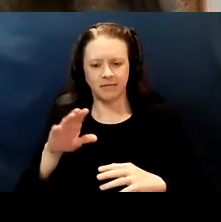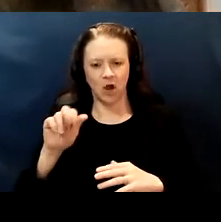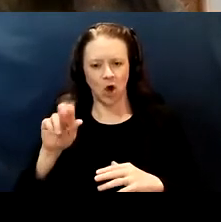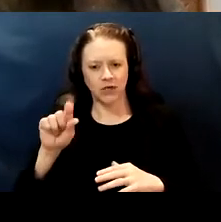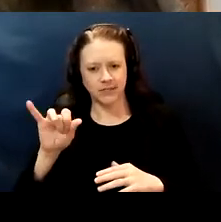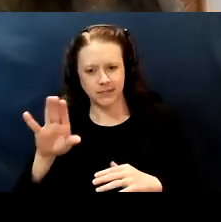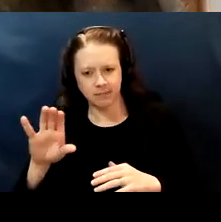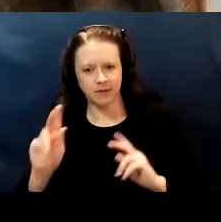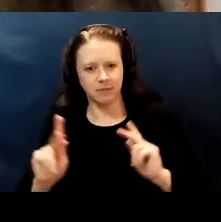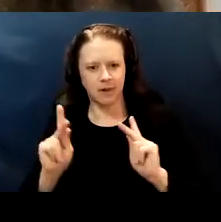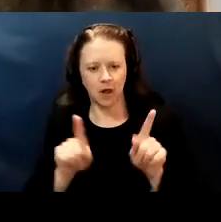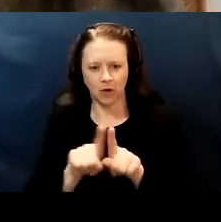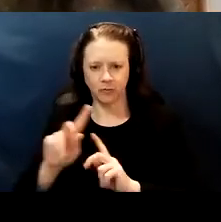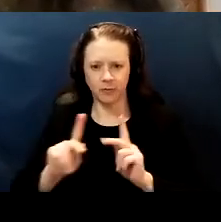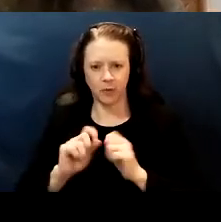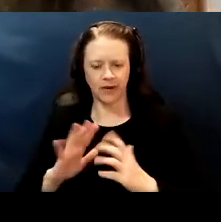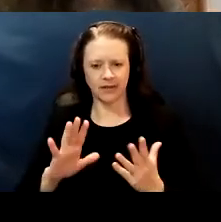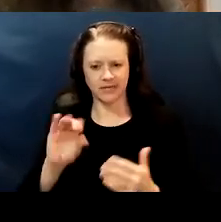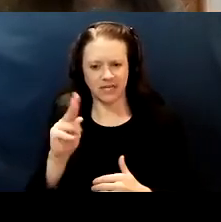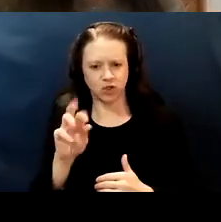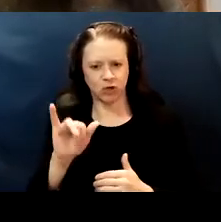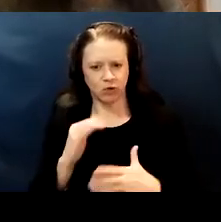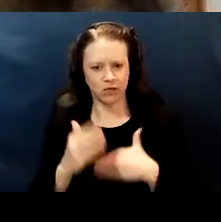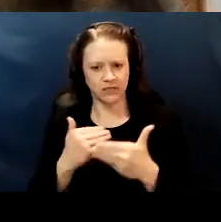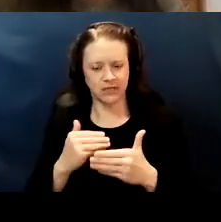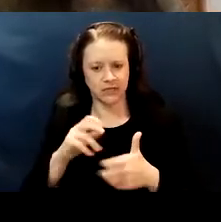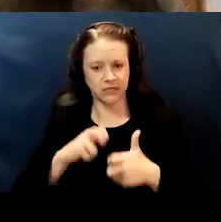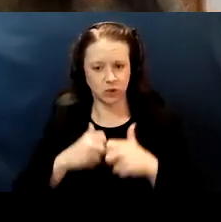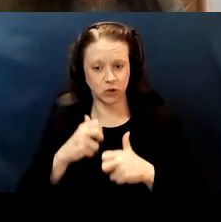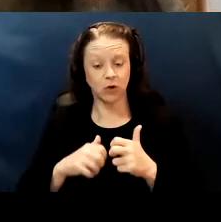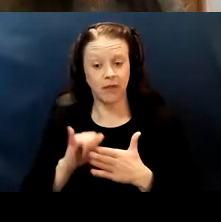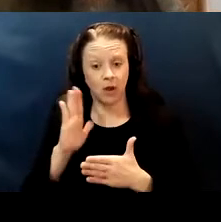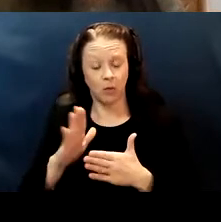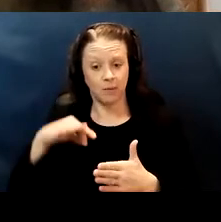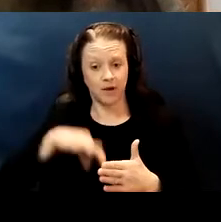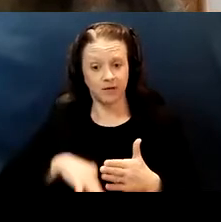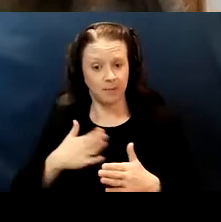others. I would say Sensory-Friendly Programming would be benefiting my brother who has Down Syndrome.